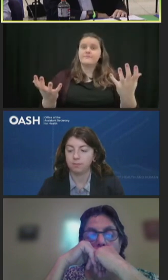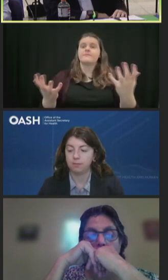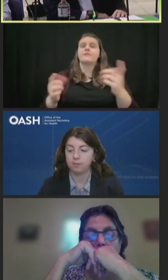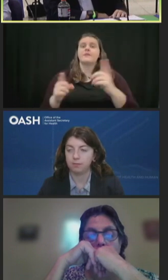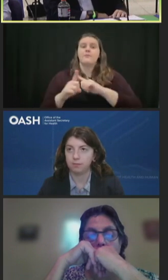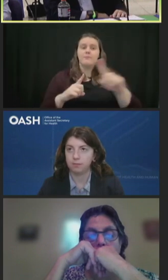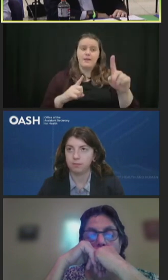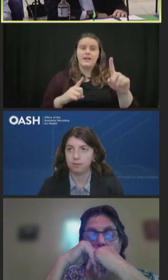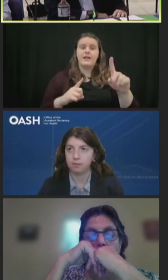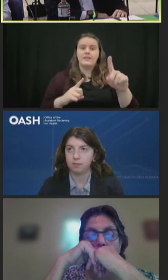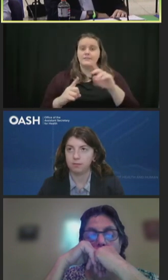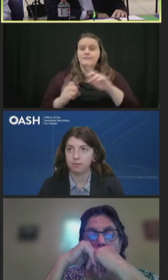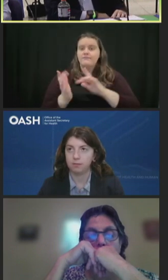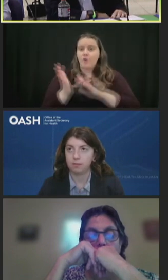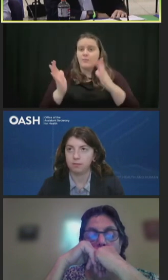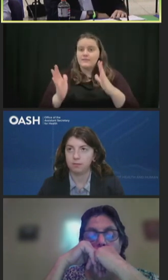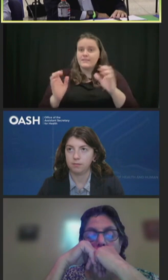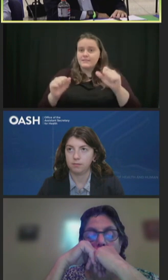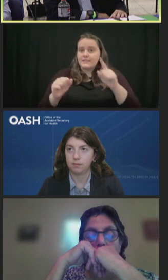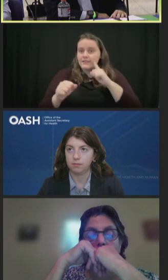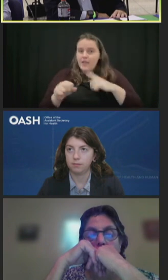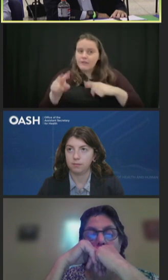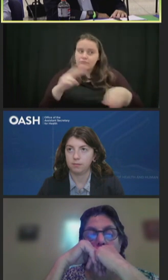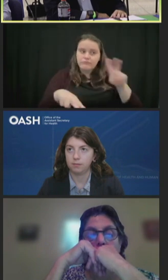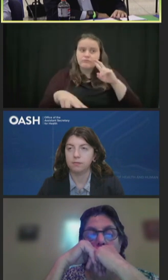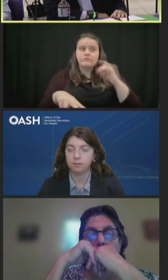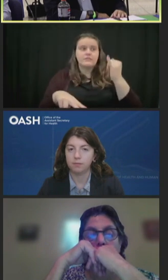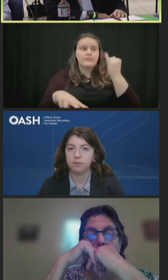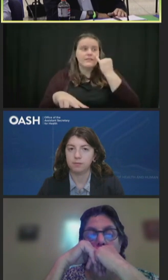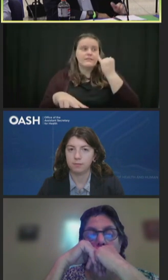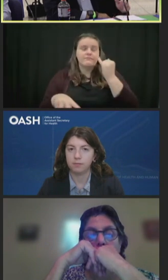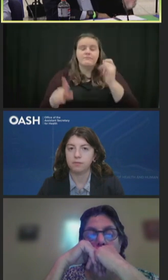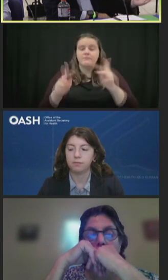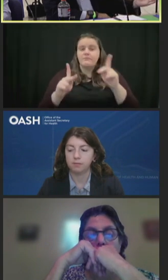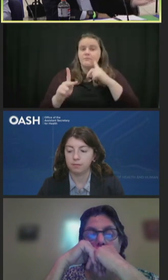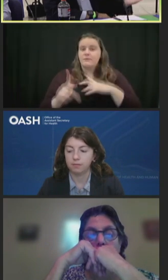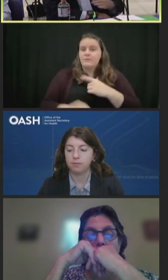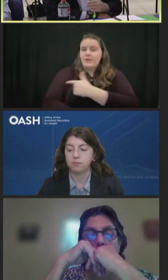And then we also should look at point-of-care testing across the whole healthcare spectrum.